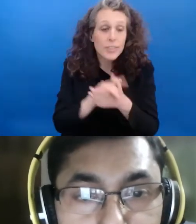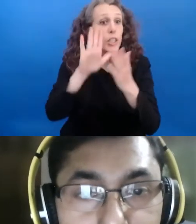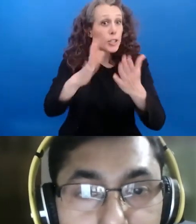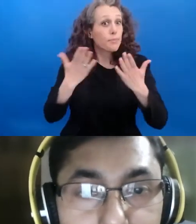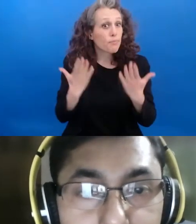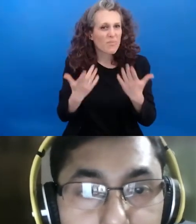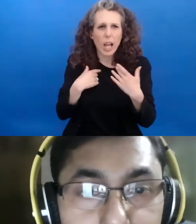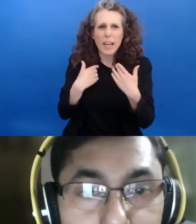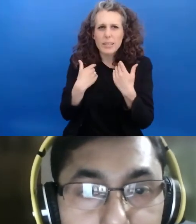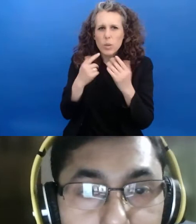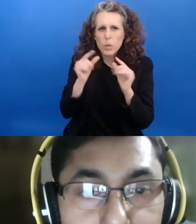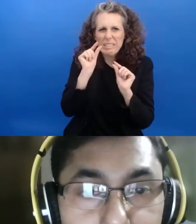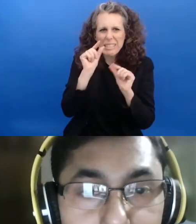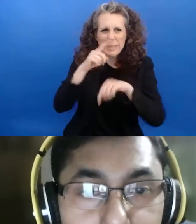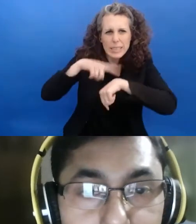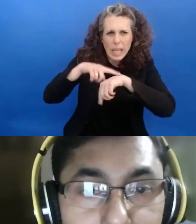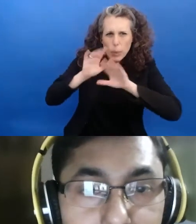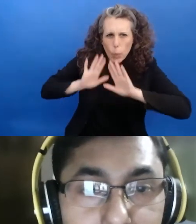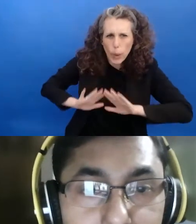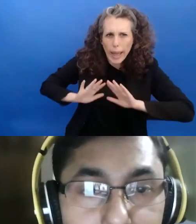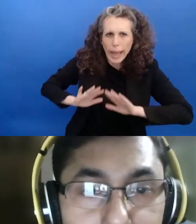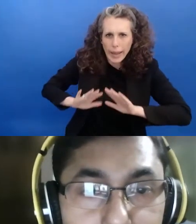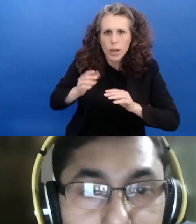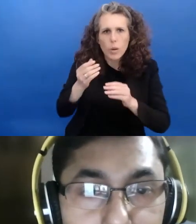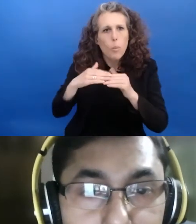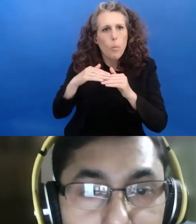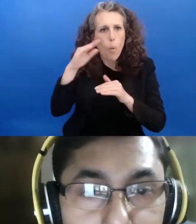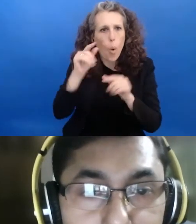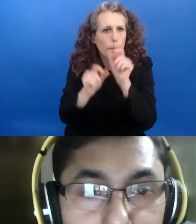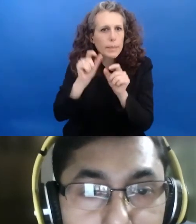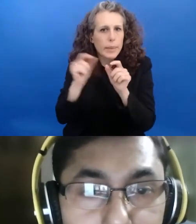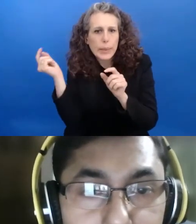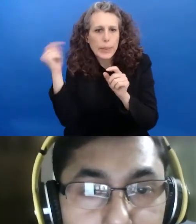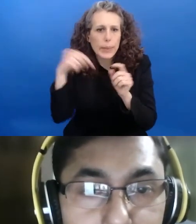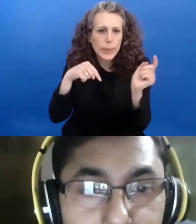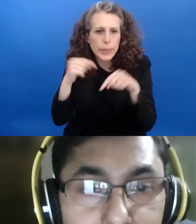more minutes to allow participants to join uh